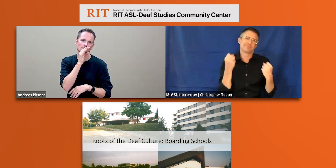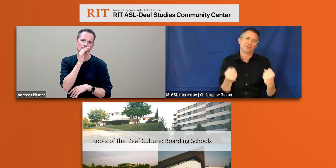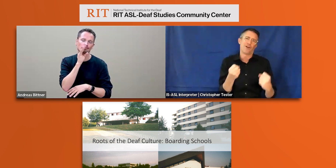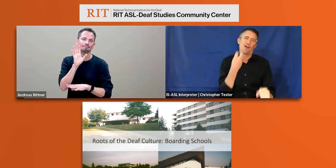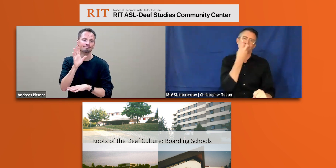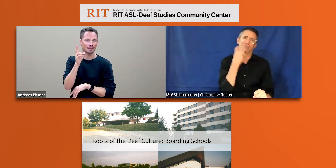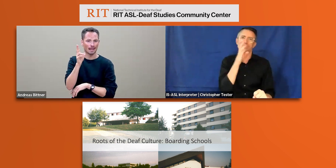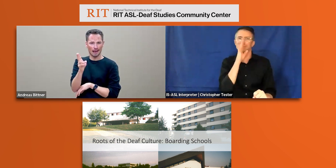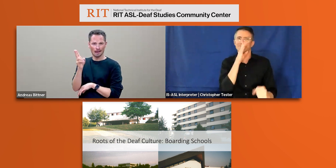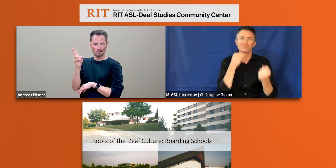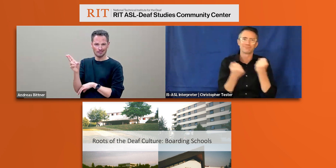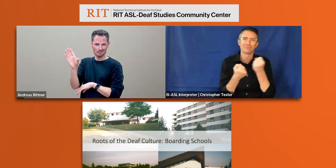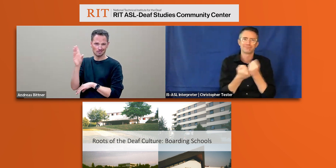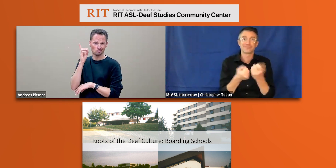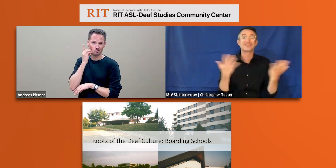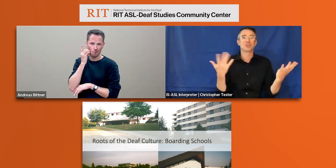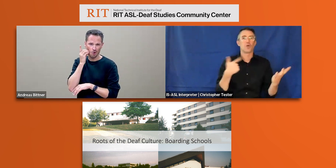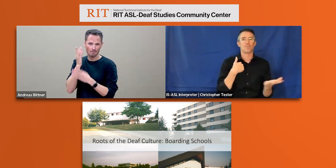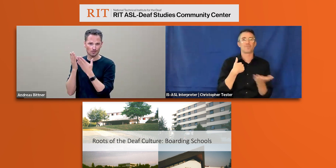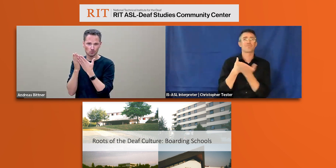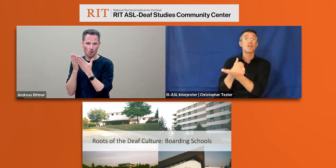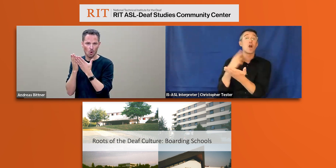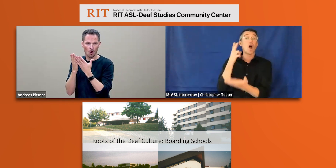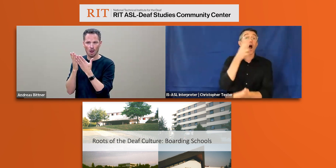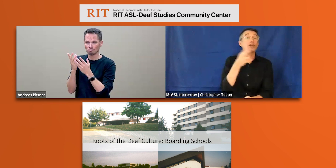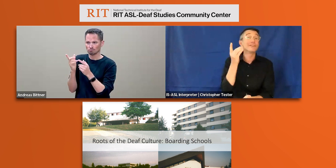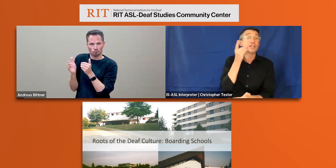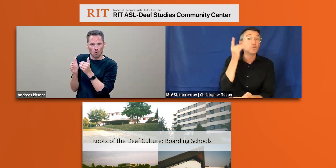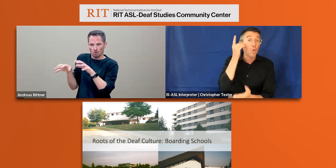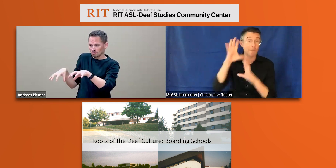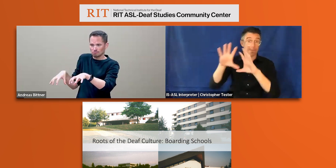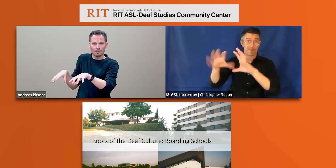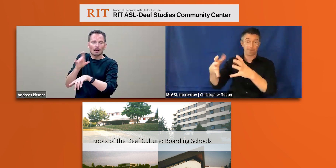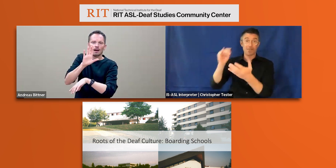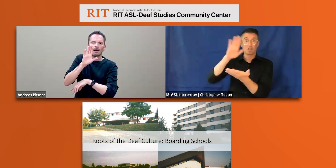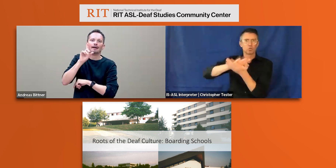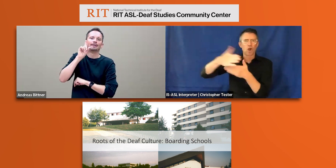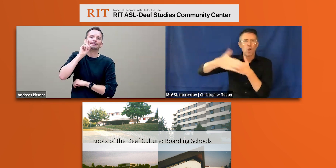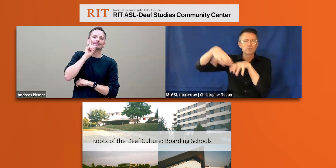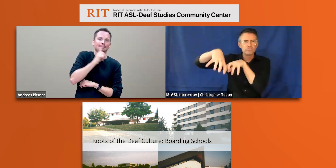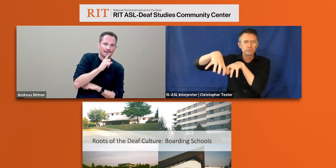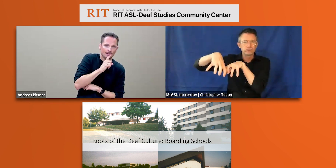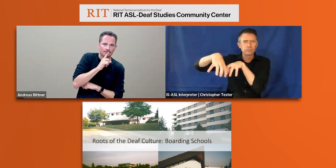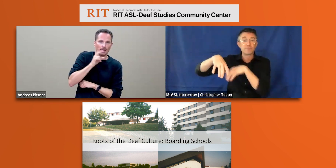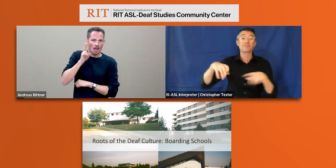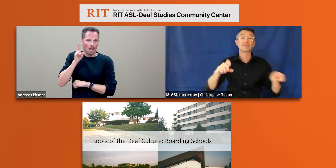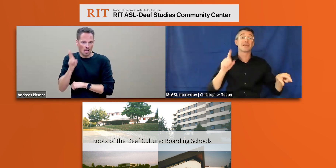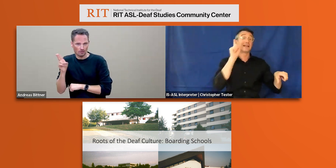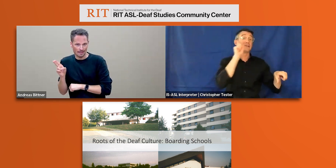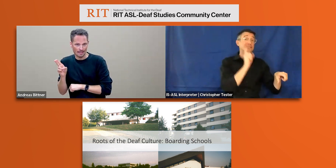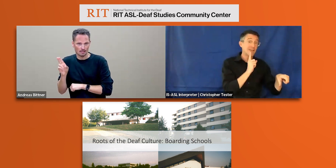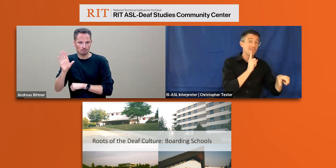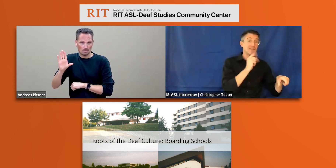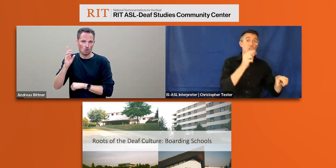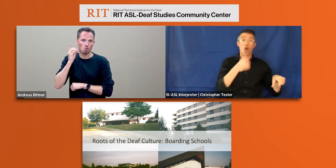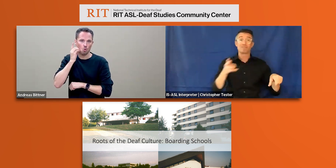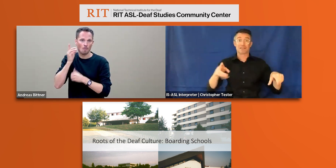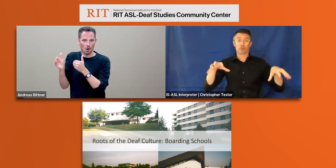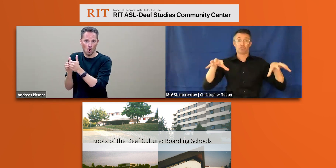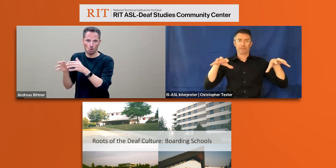they put you in a different school. My parents were very strong advocates for speech.